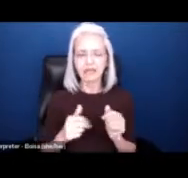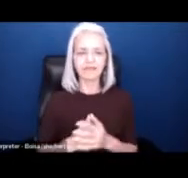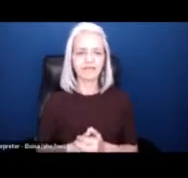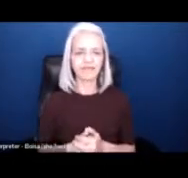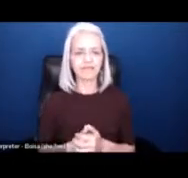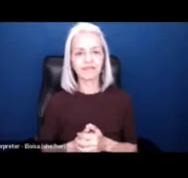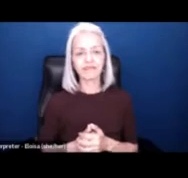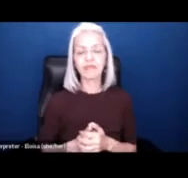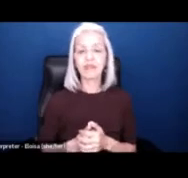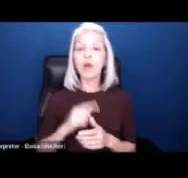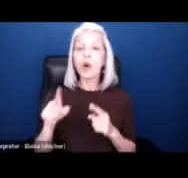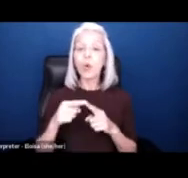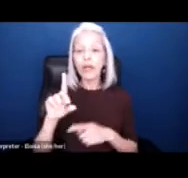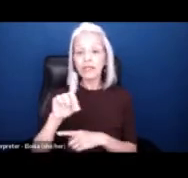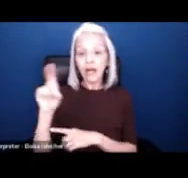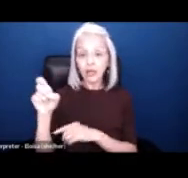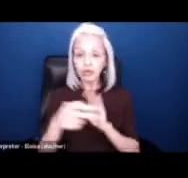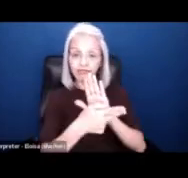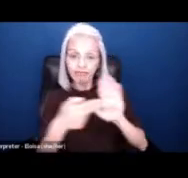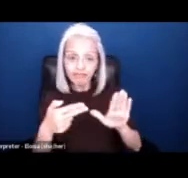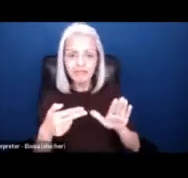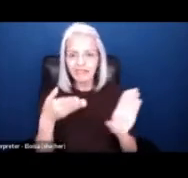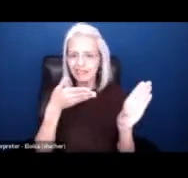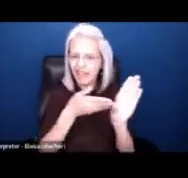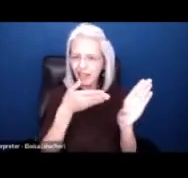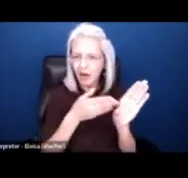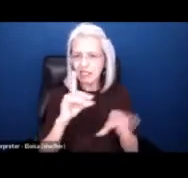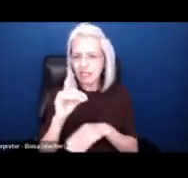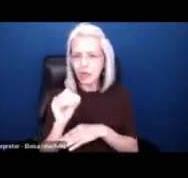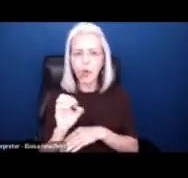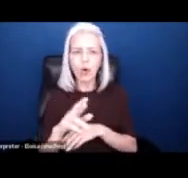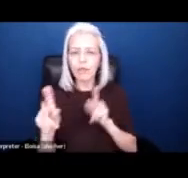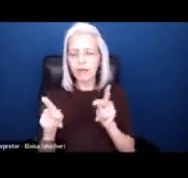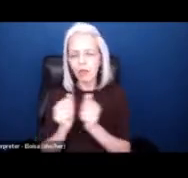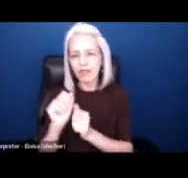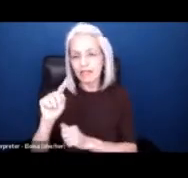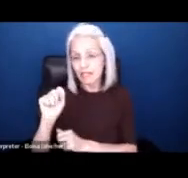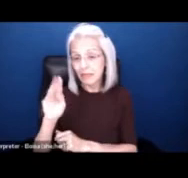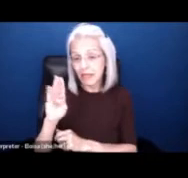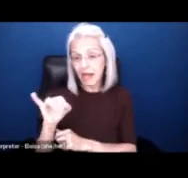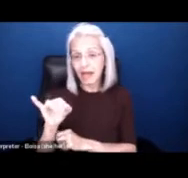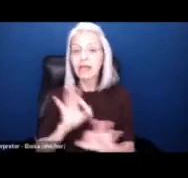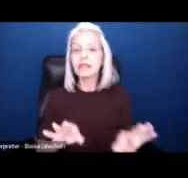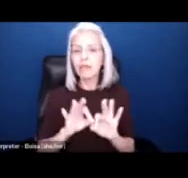individuals with TBI, it's important to know the prevalence. So individuals with TBI present with a range of